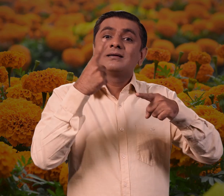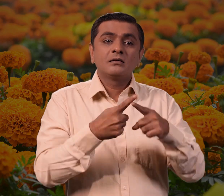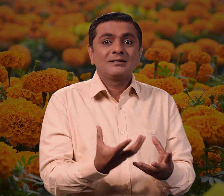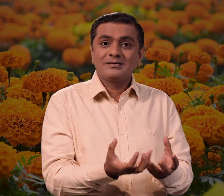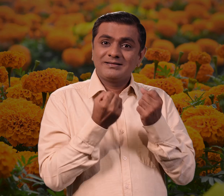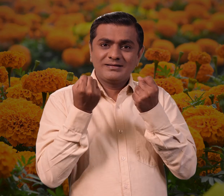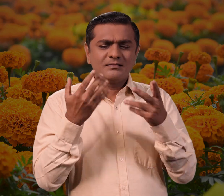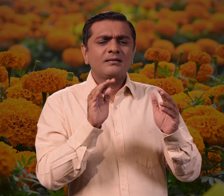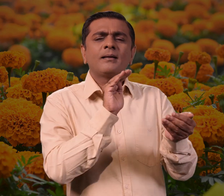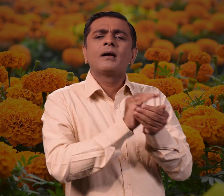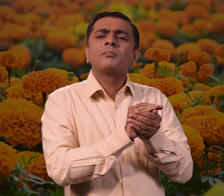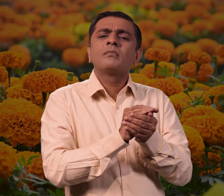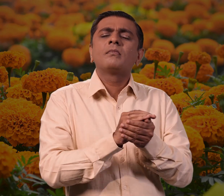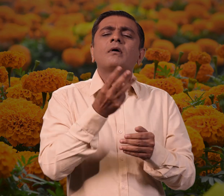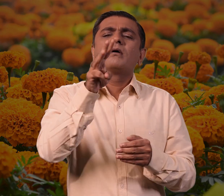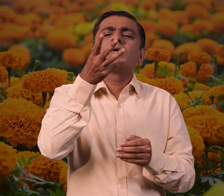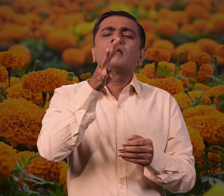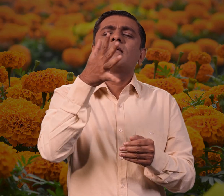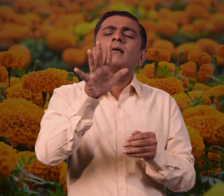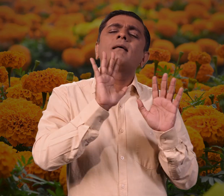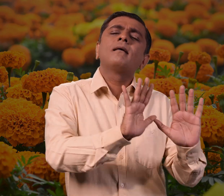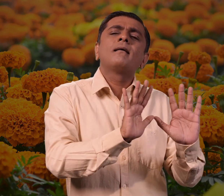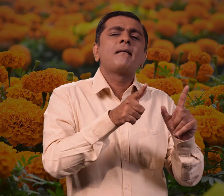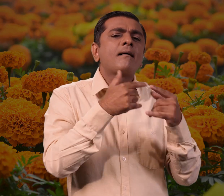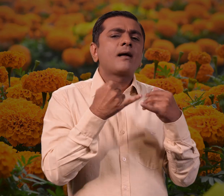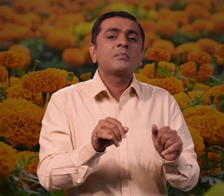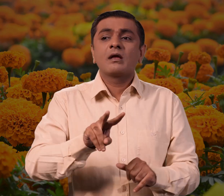Genda flowers last longer and are less likely to wilt.